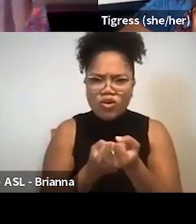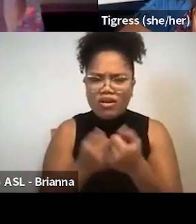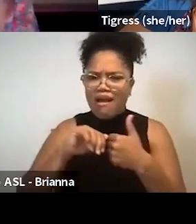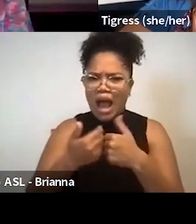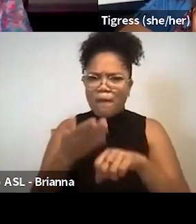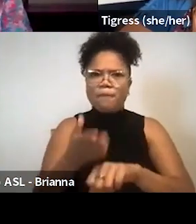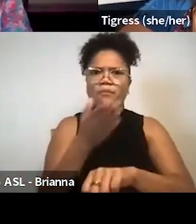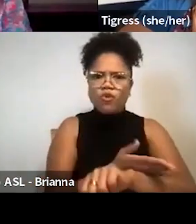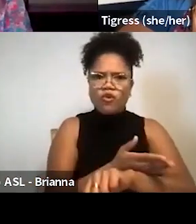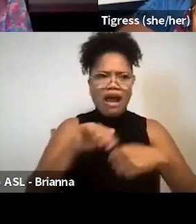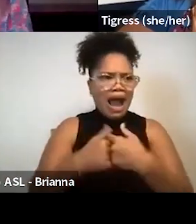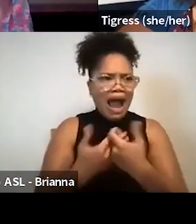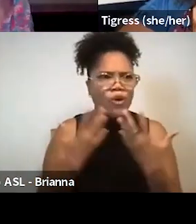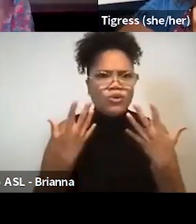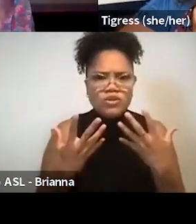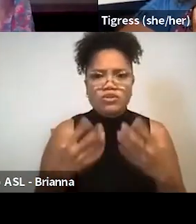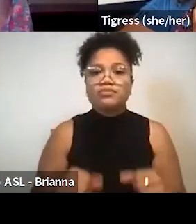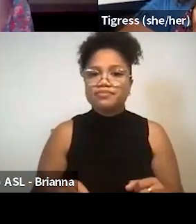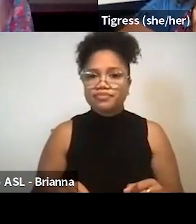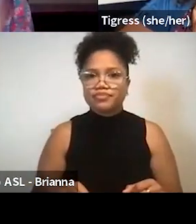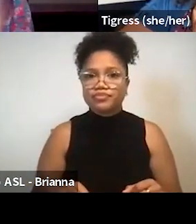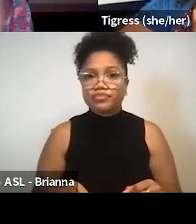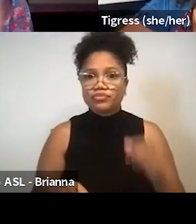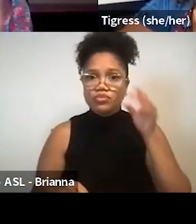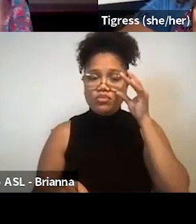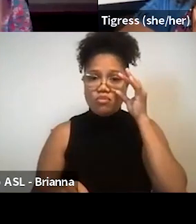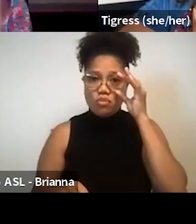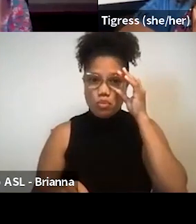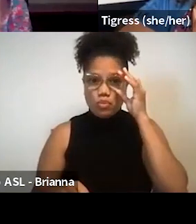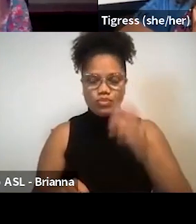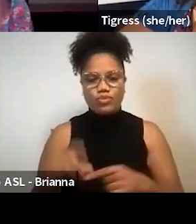to this topic. So, you know, as Dana was saying when she was referencing the research,